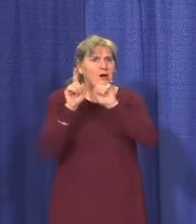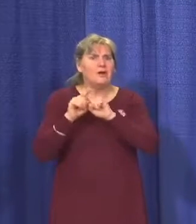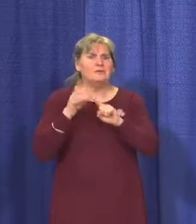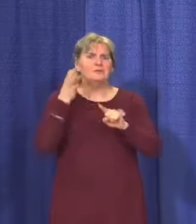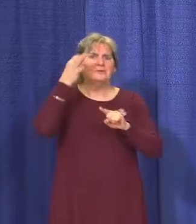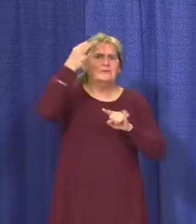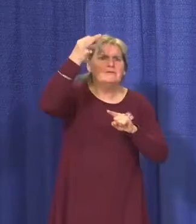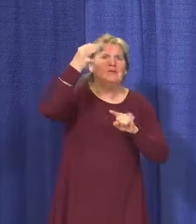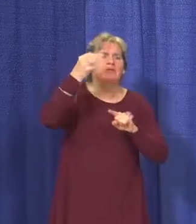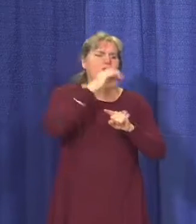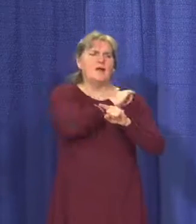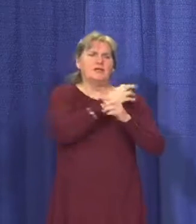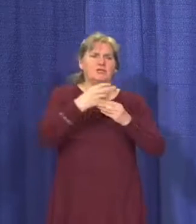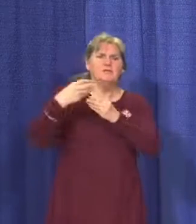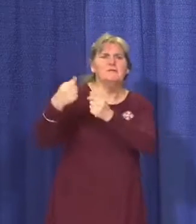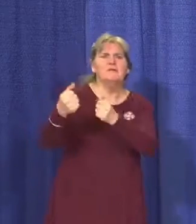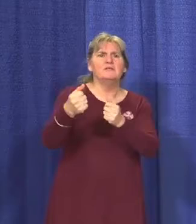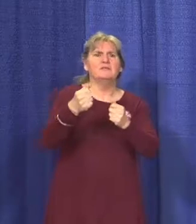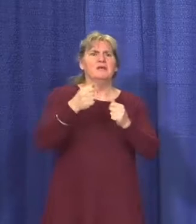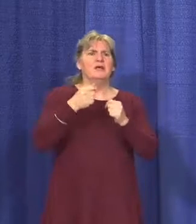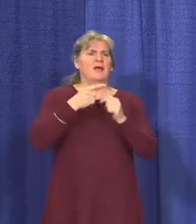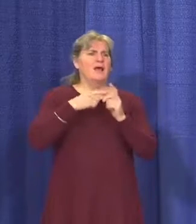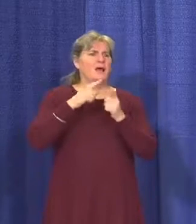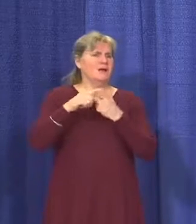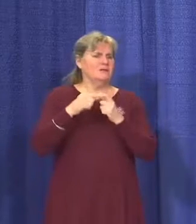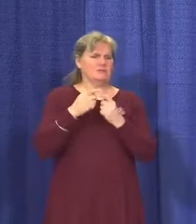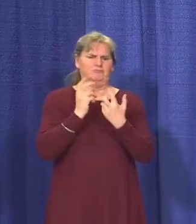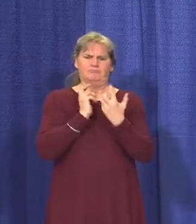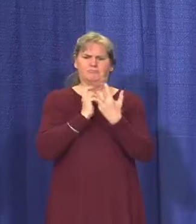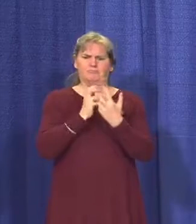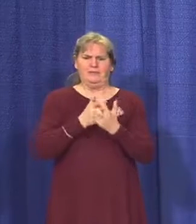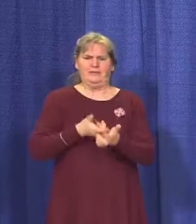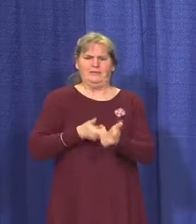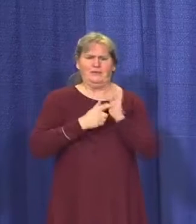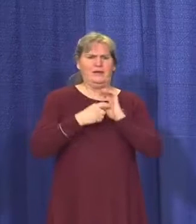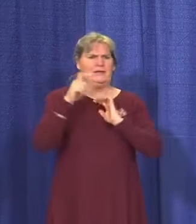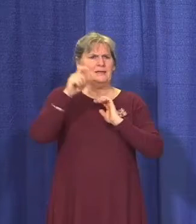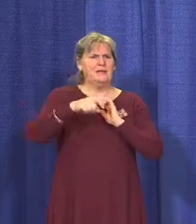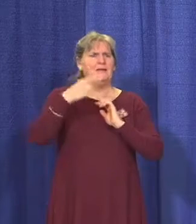terms of efficiencies and making sure we meet the demands and the